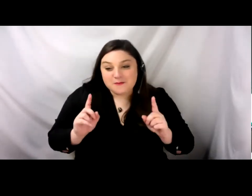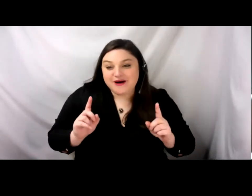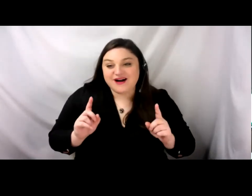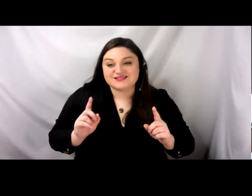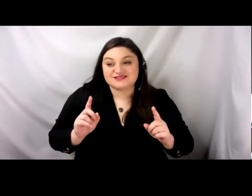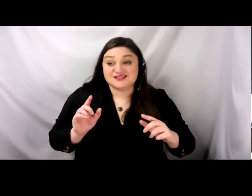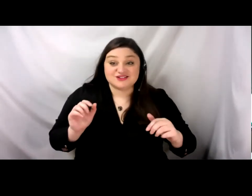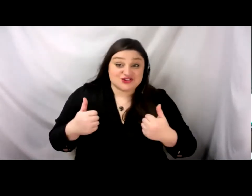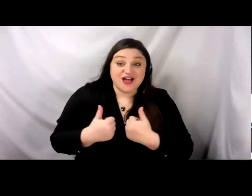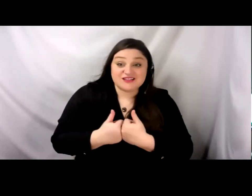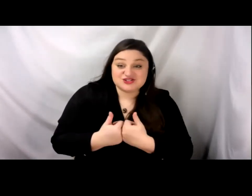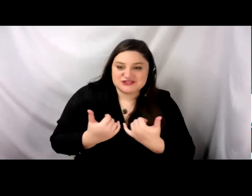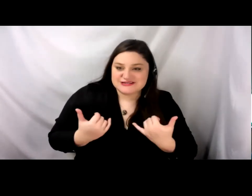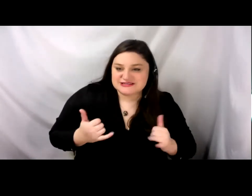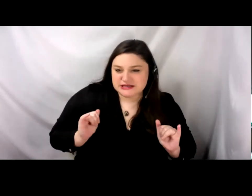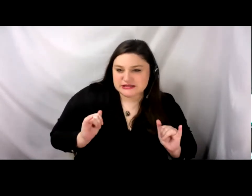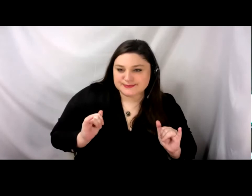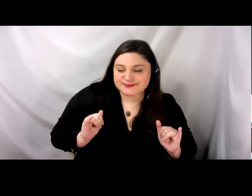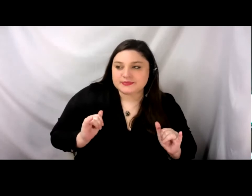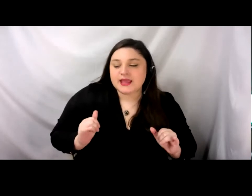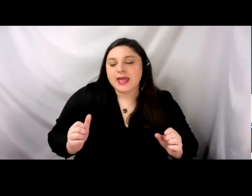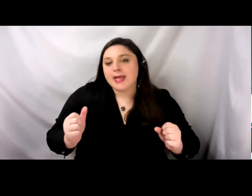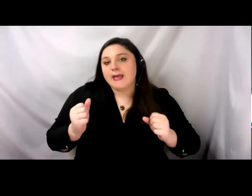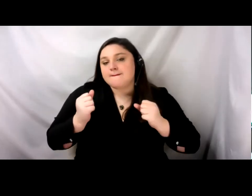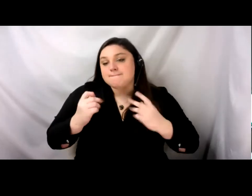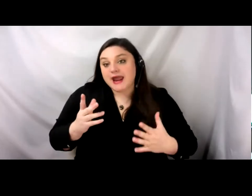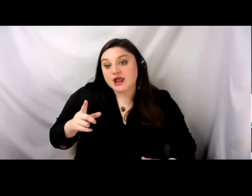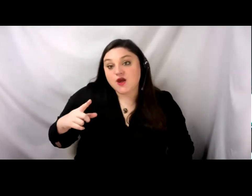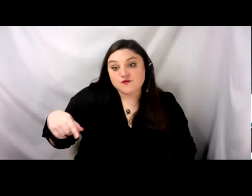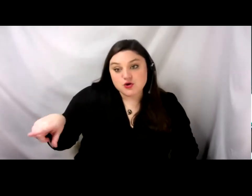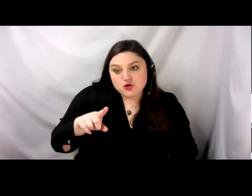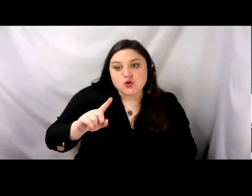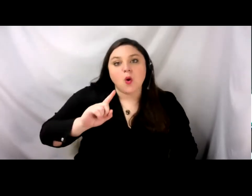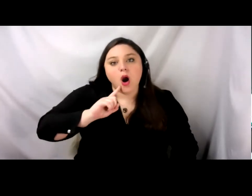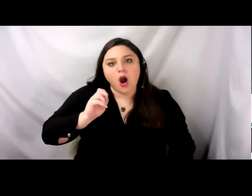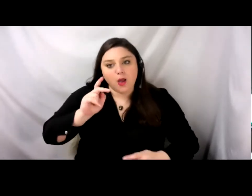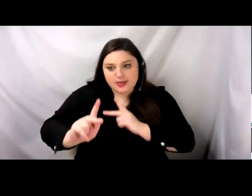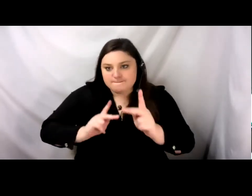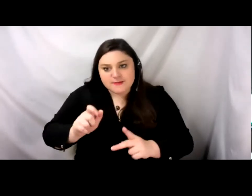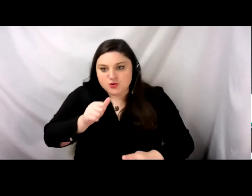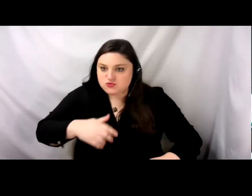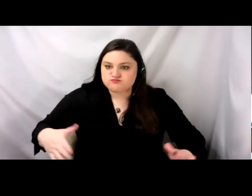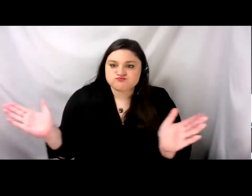right at the community level. You are at the People's level. Right and the mayor is at the